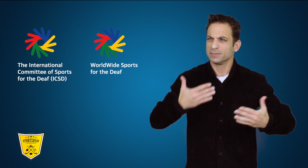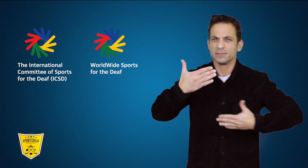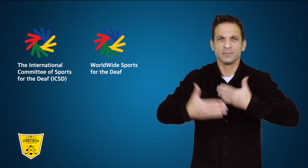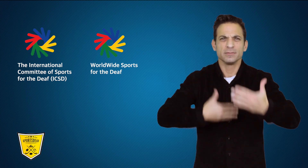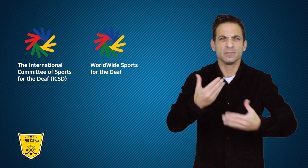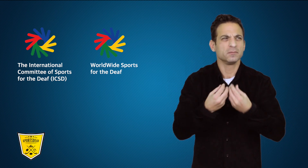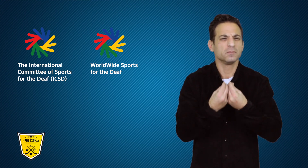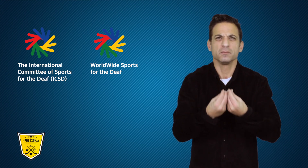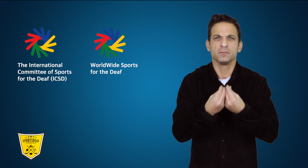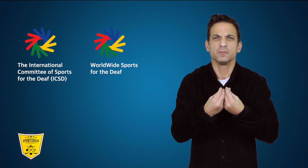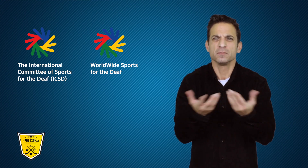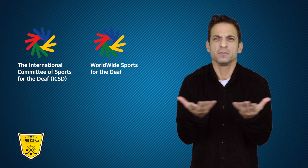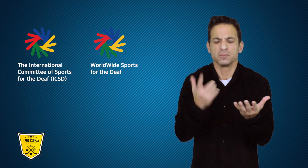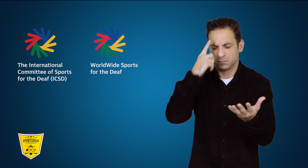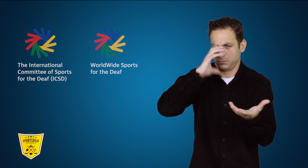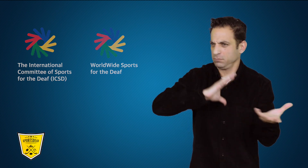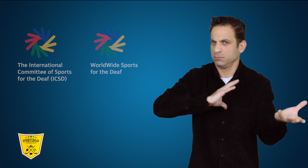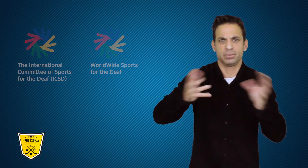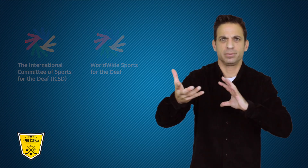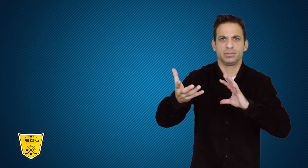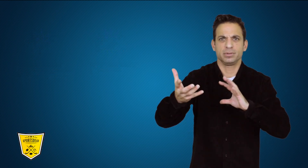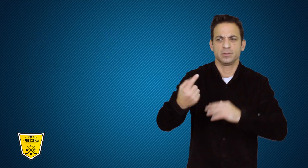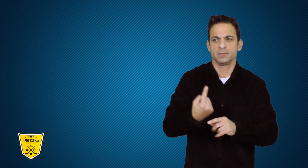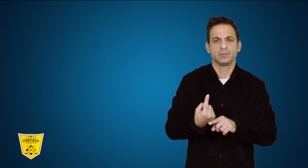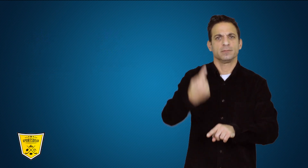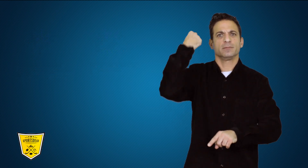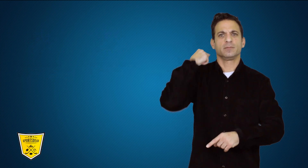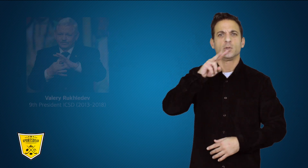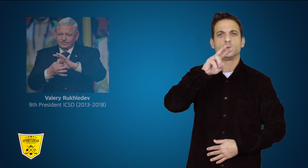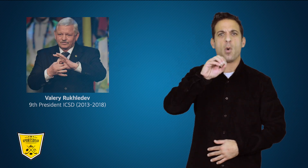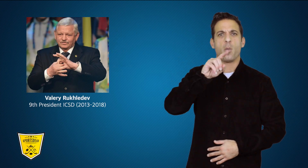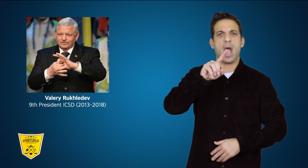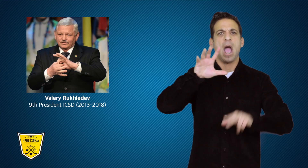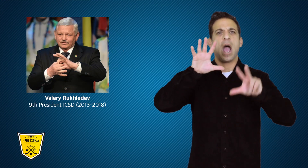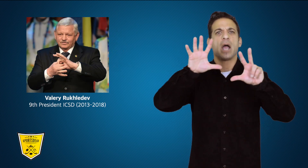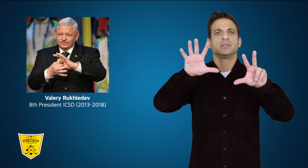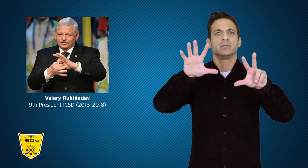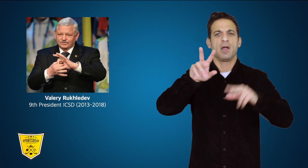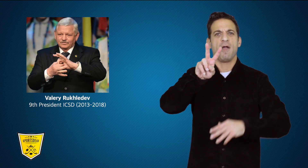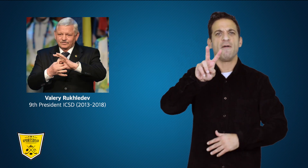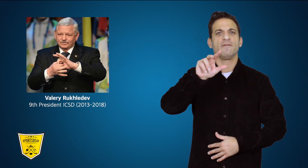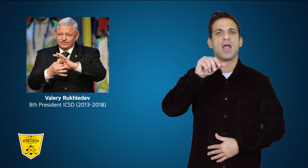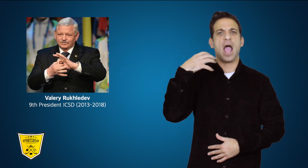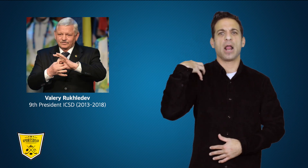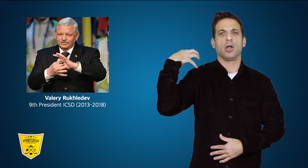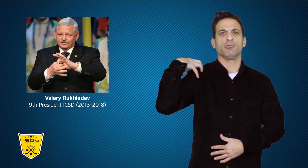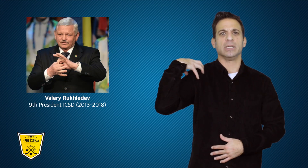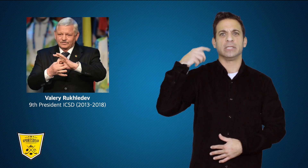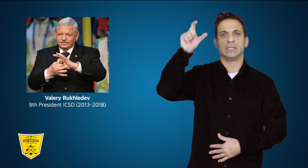What is going on? In 2018, Dr. Valery Rukhledev,